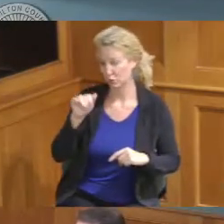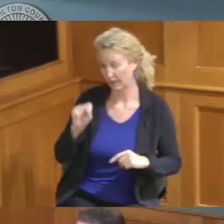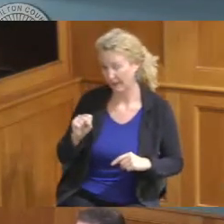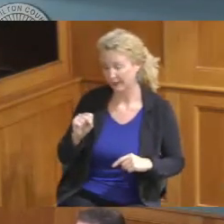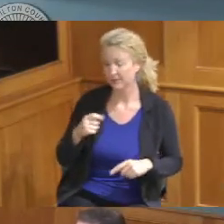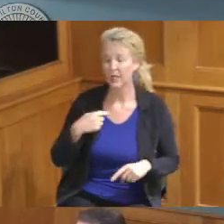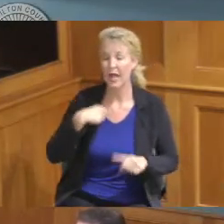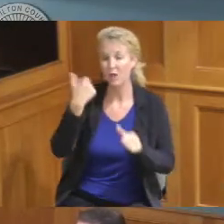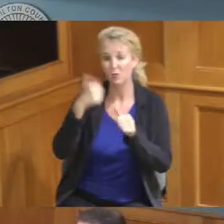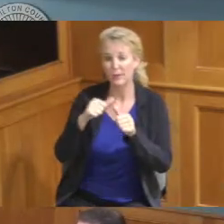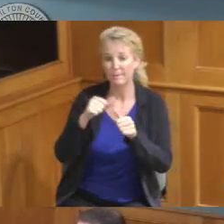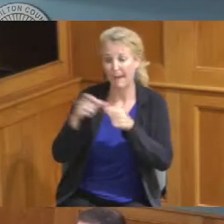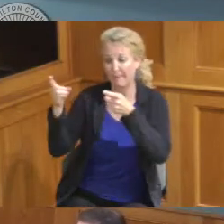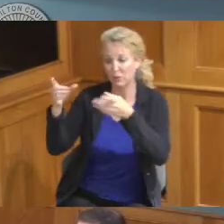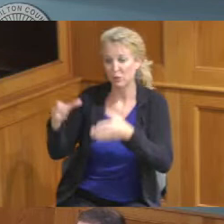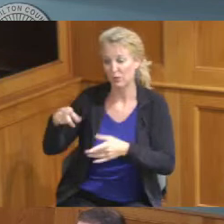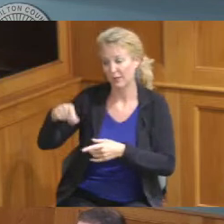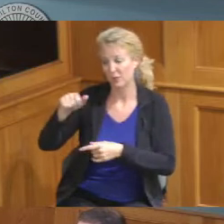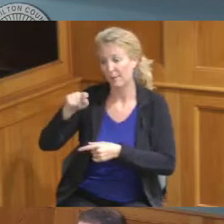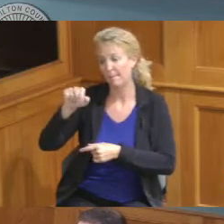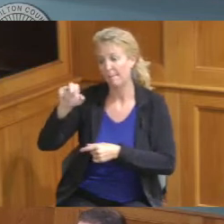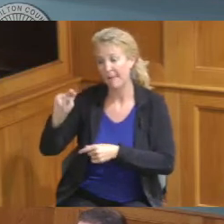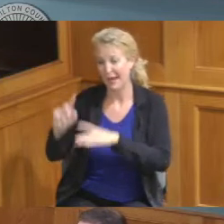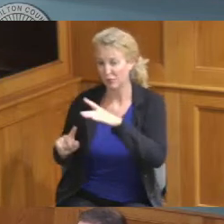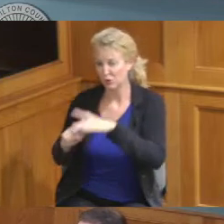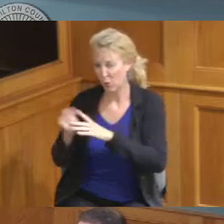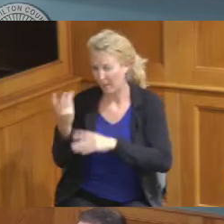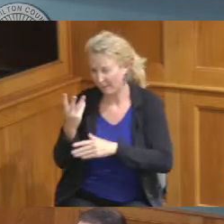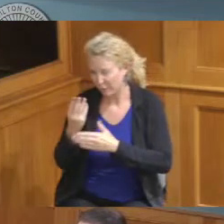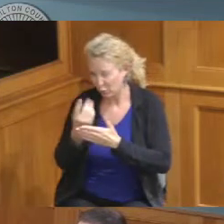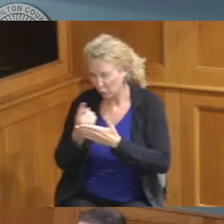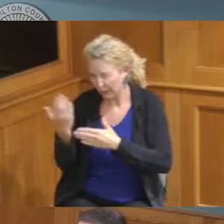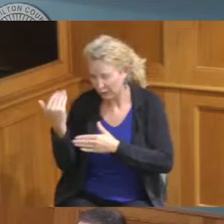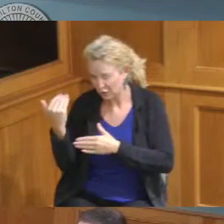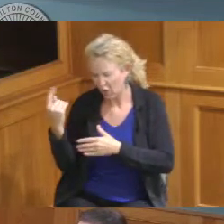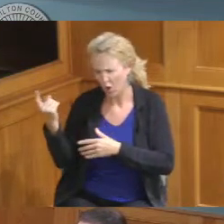Director Patton coming in a couple weeks ago and he gave a plan I thought matter of fact I remember